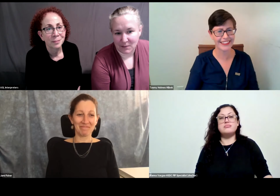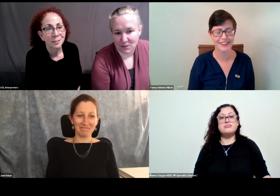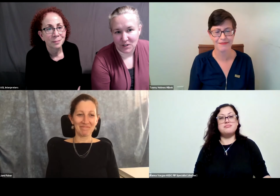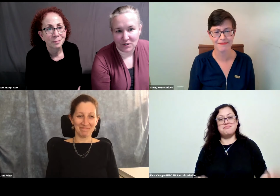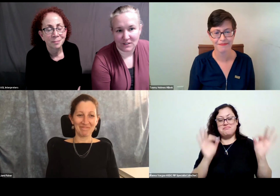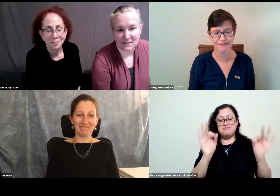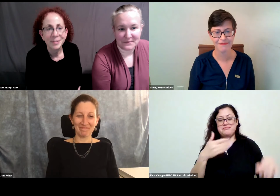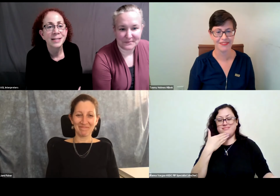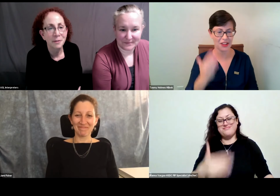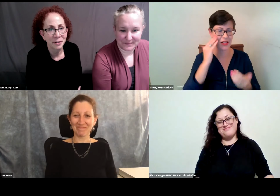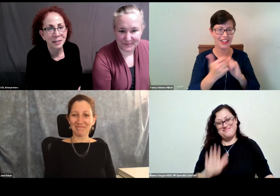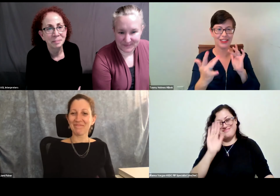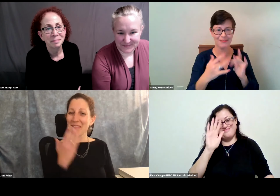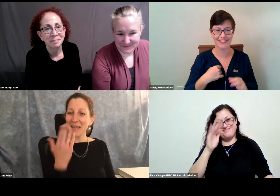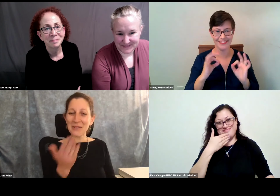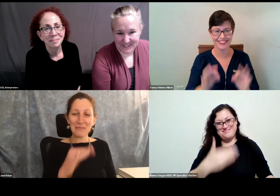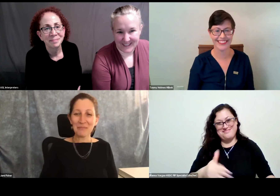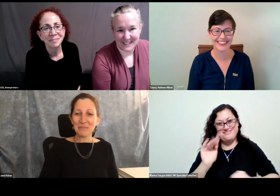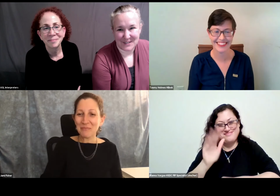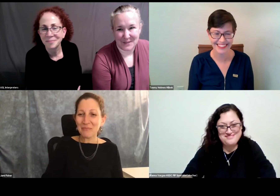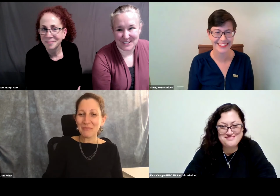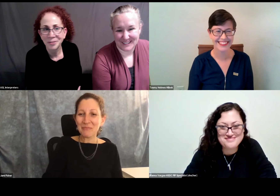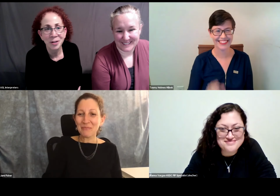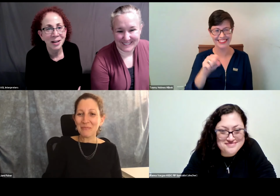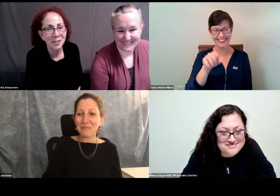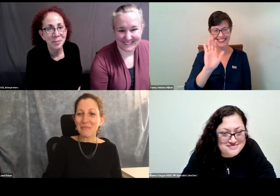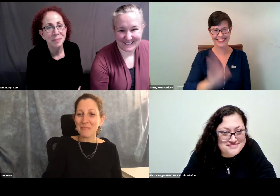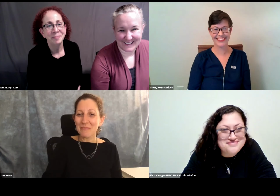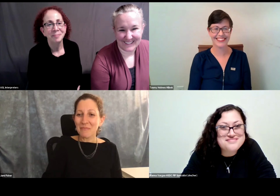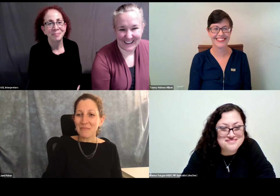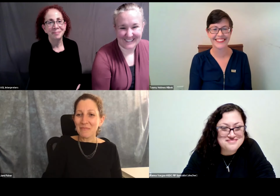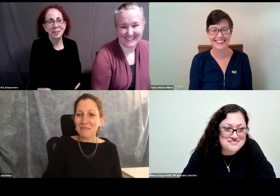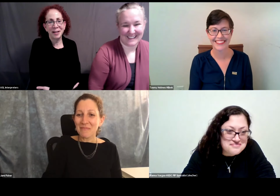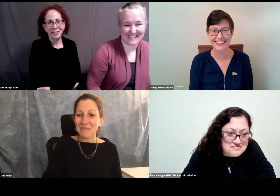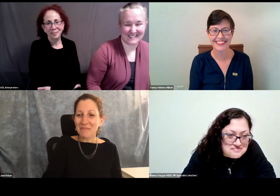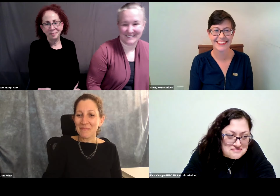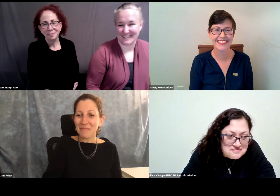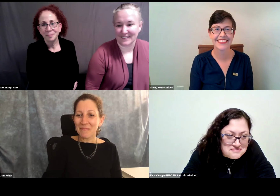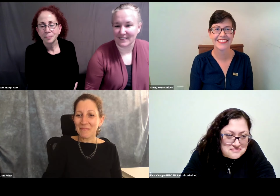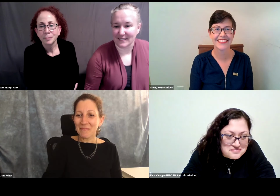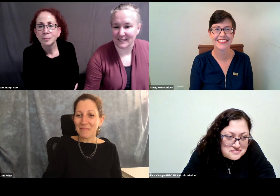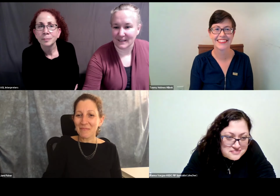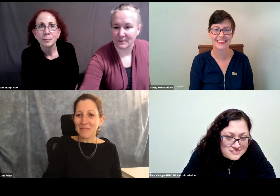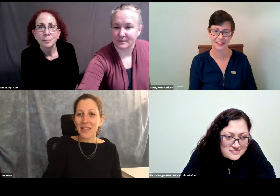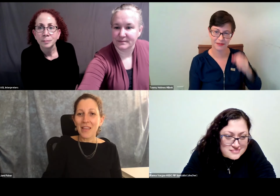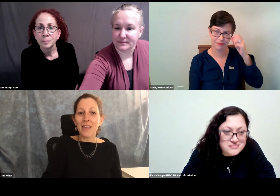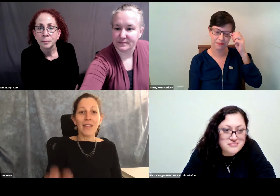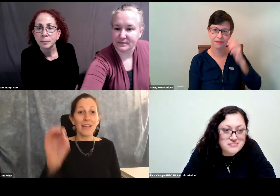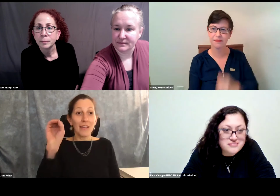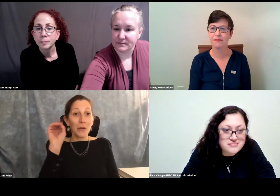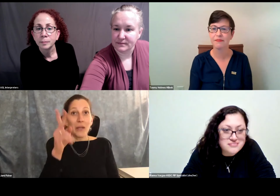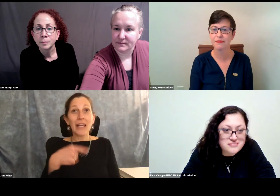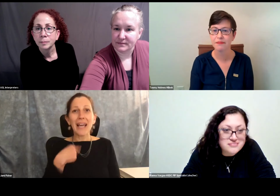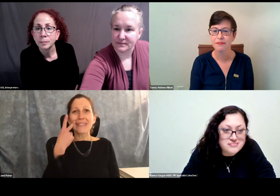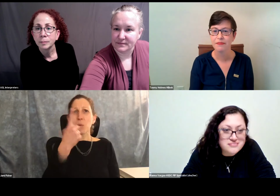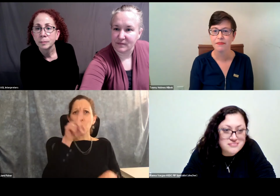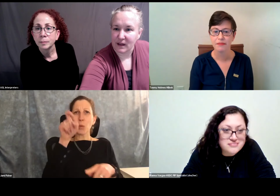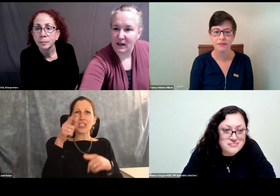between the two of us definitely yeah thanks so much you know how to reach me okay bye bye.